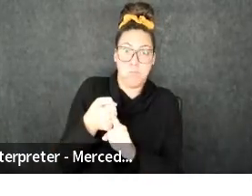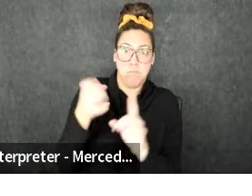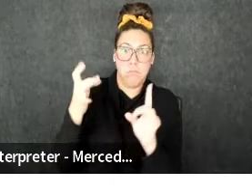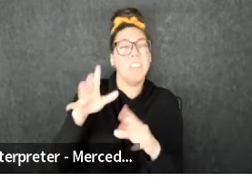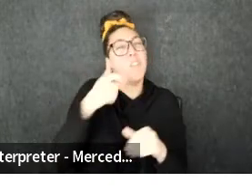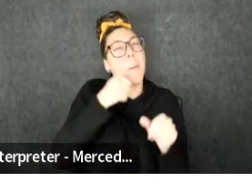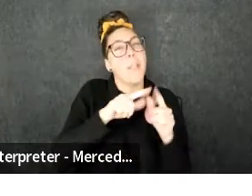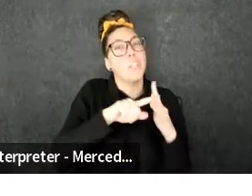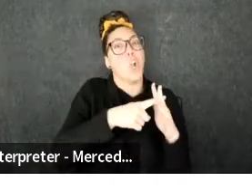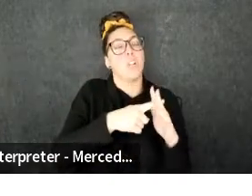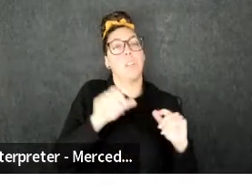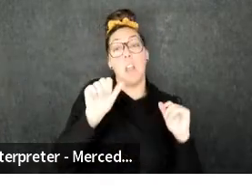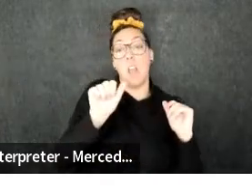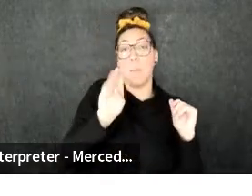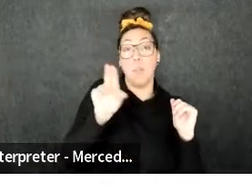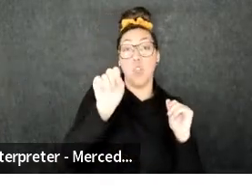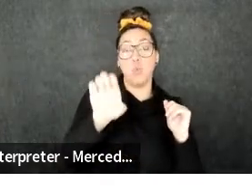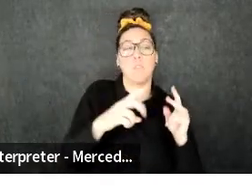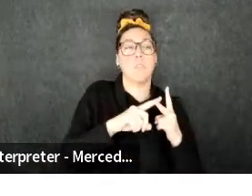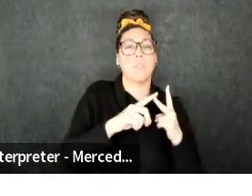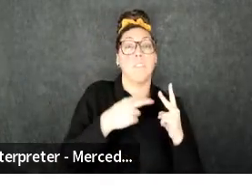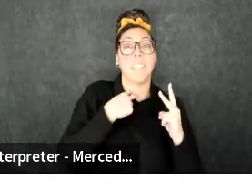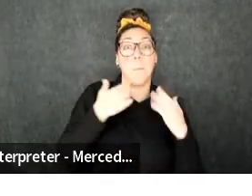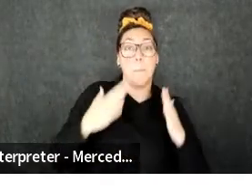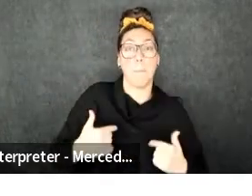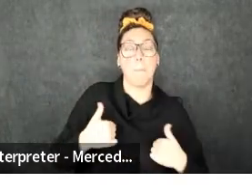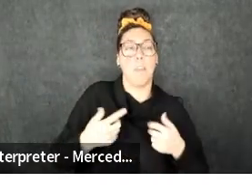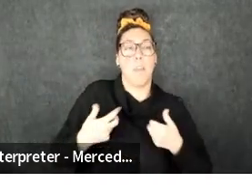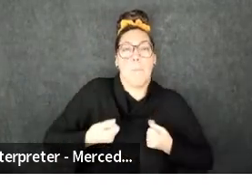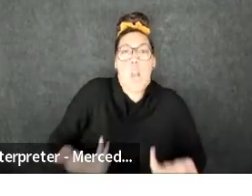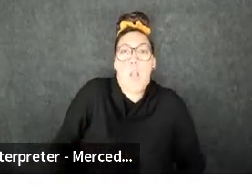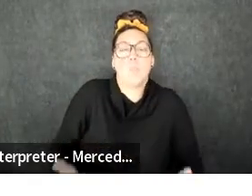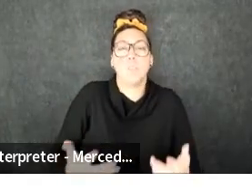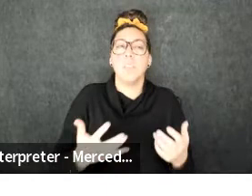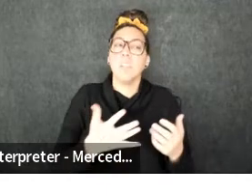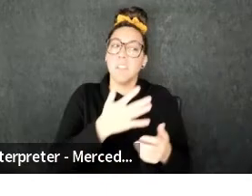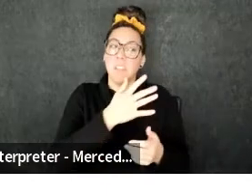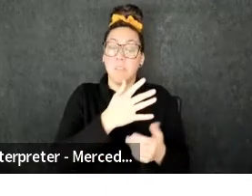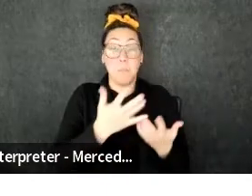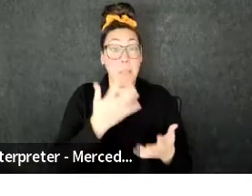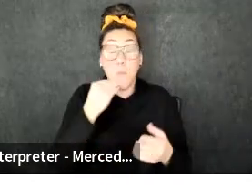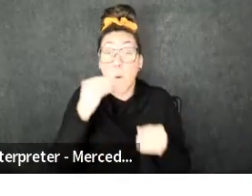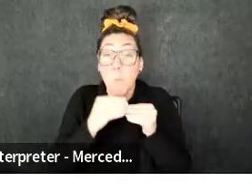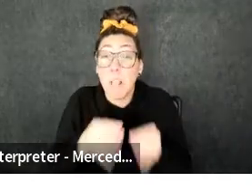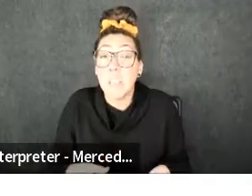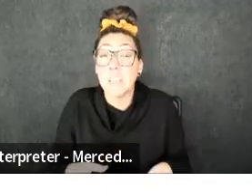Abuse or victimization or burnout as part of that could be homelessness, things that really impacts hope